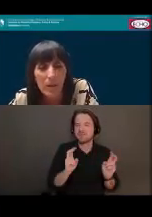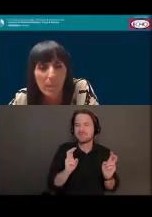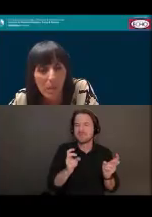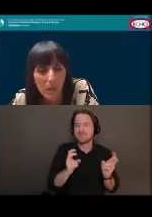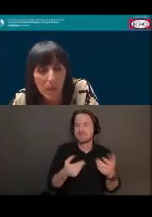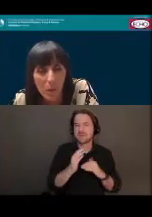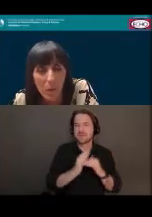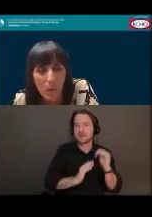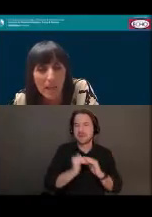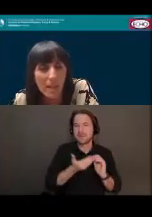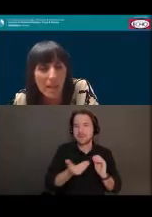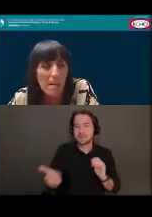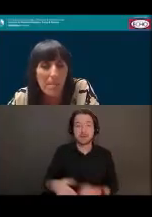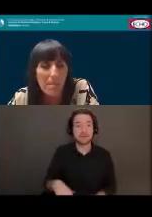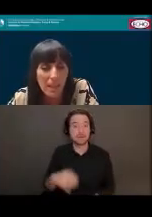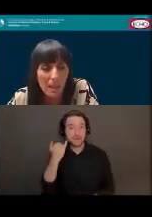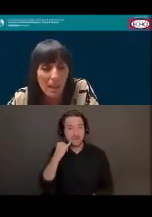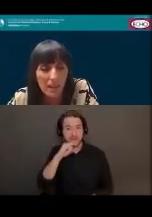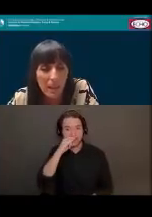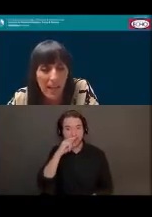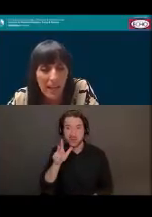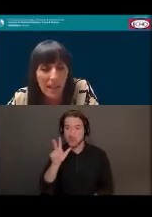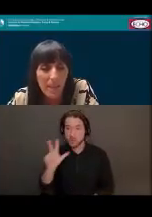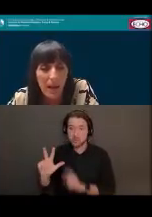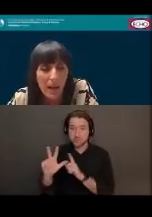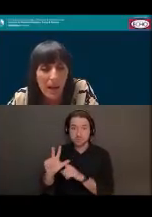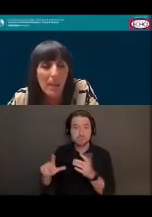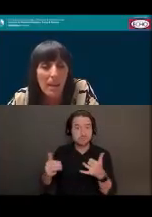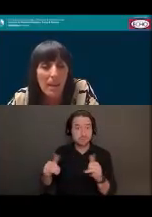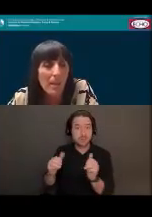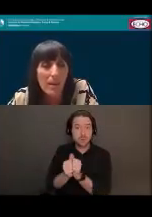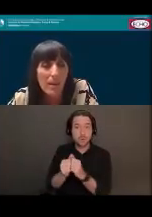playing with toys might start lining them up, even though they